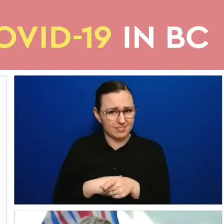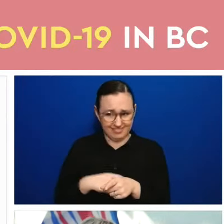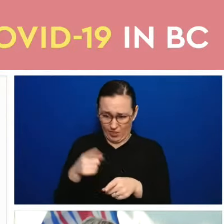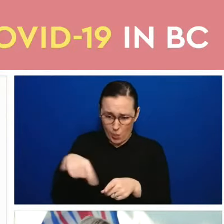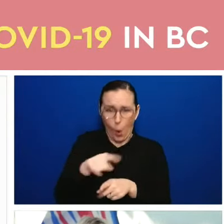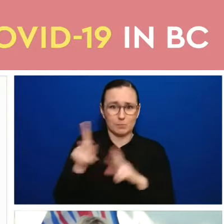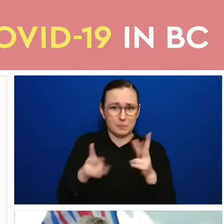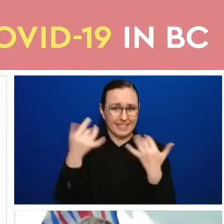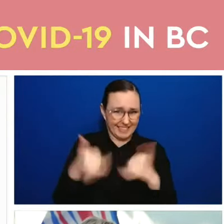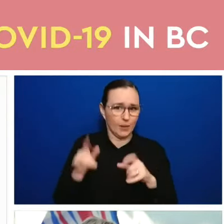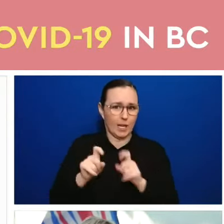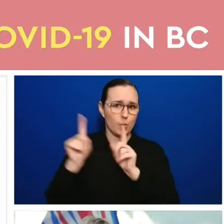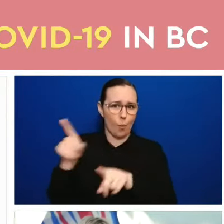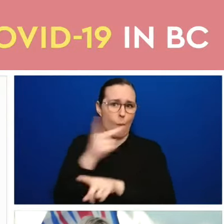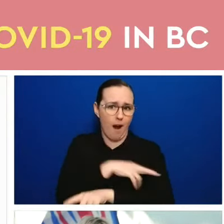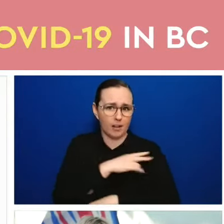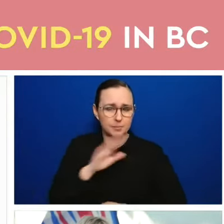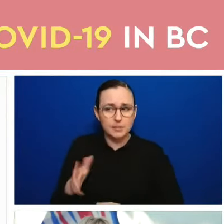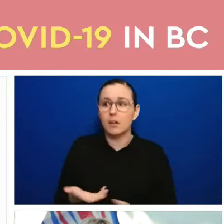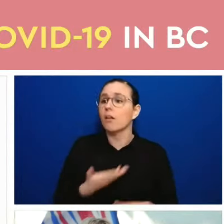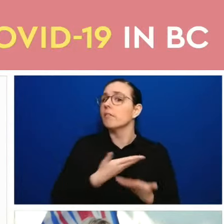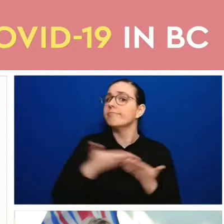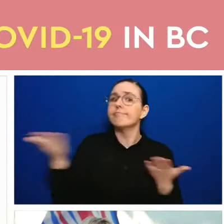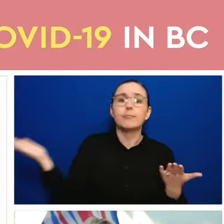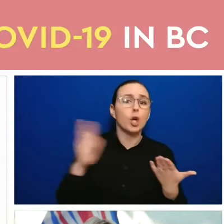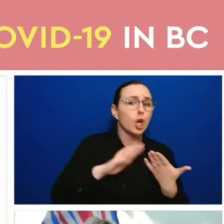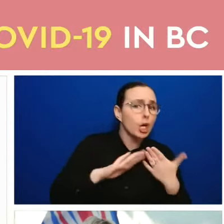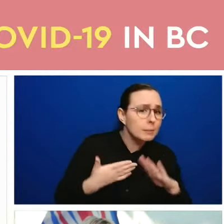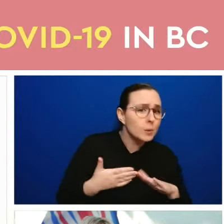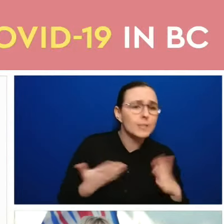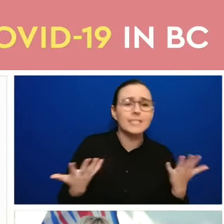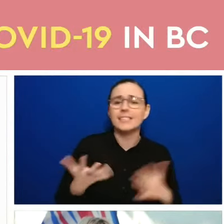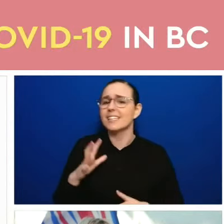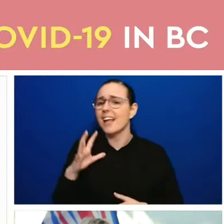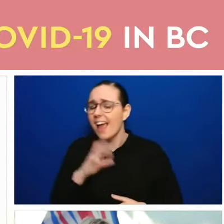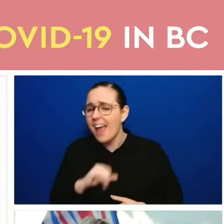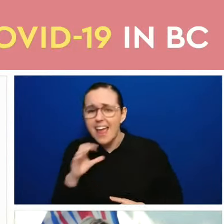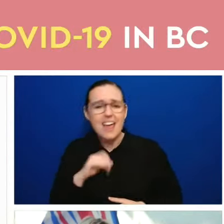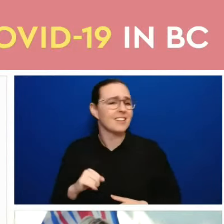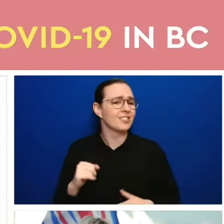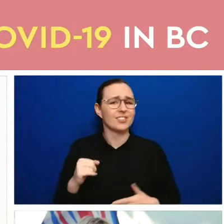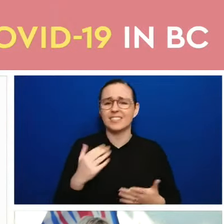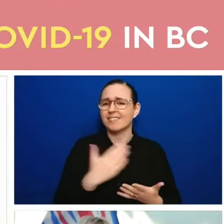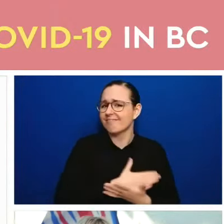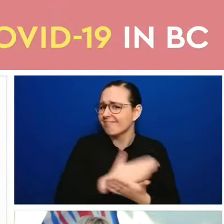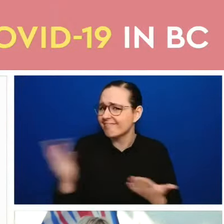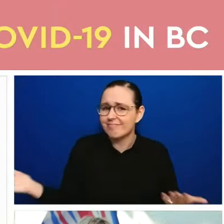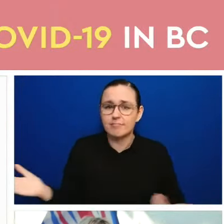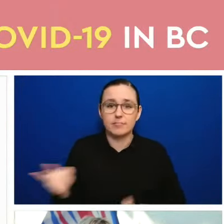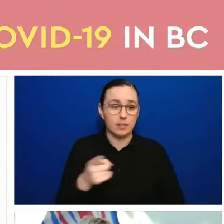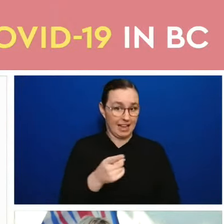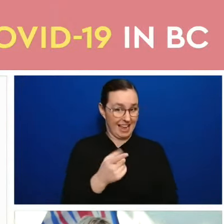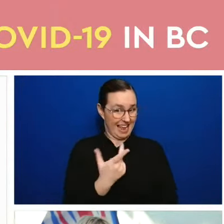levels of vaccination that we have in our communities across the board, across age groups,